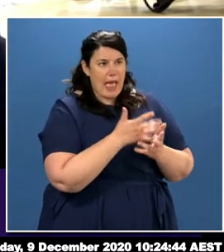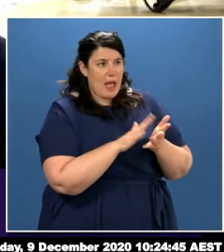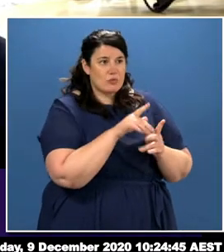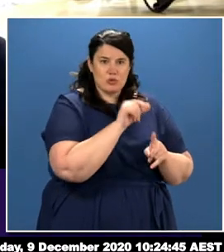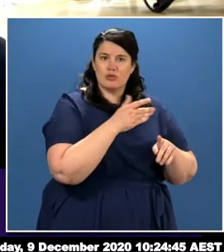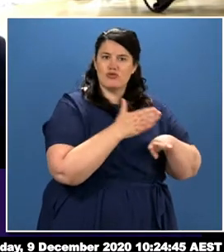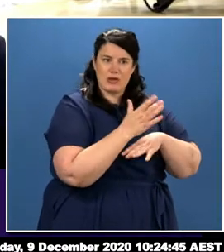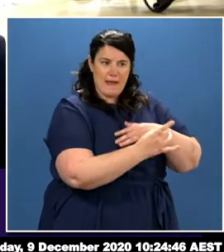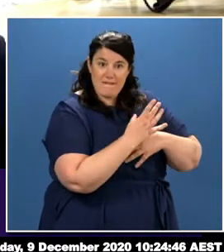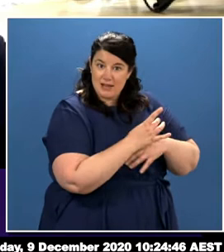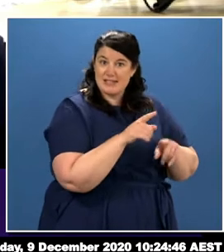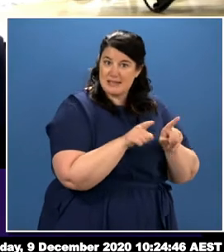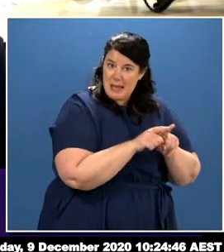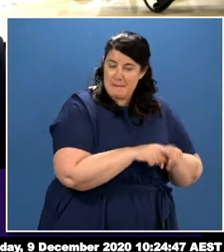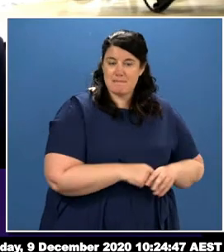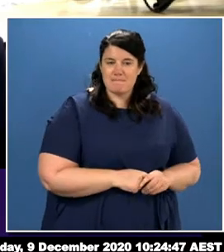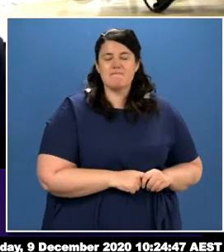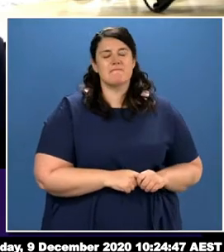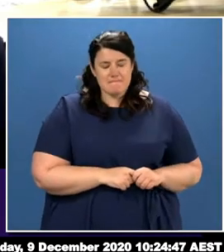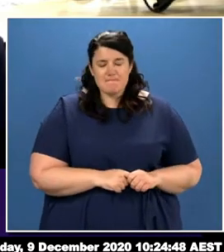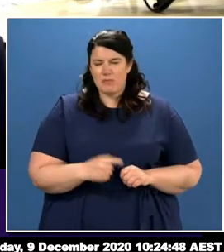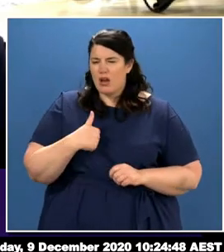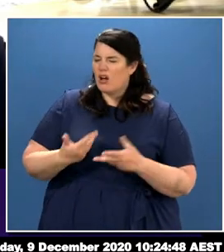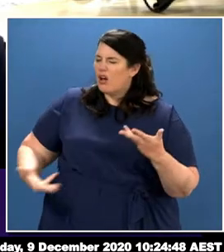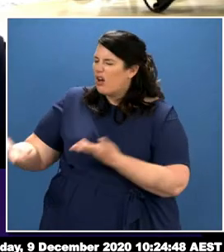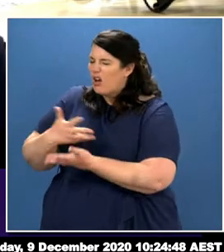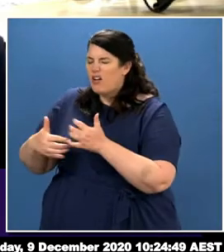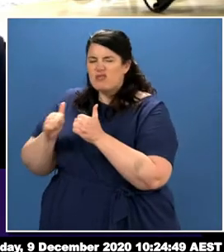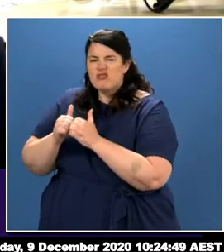I think having chatted with friends at the time, I think